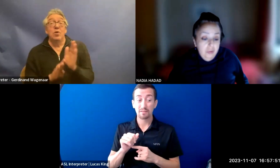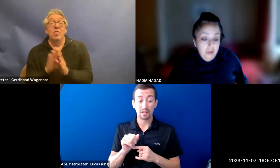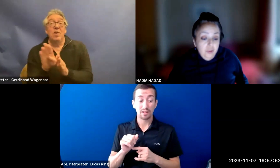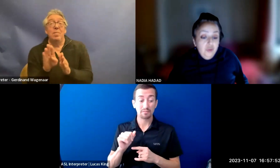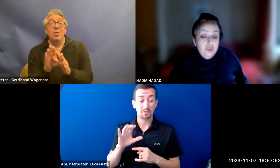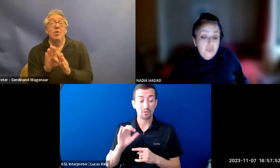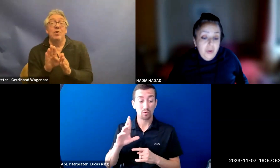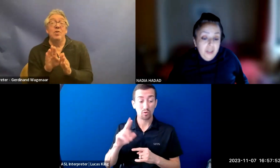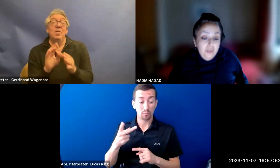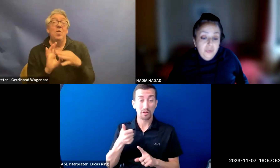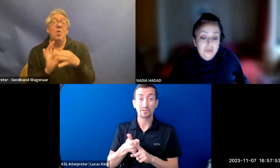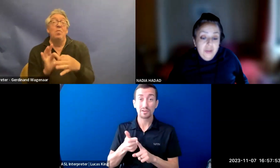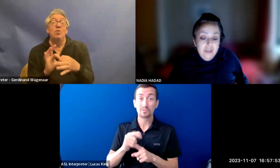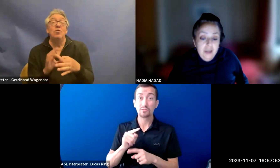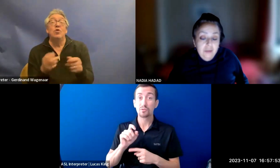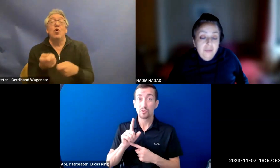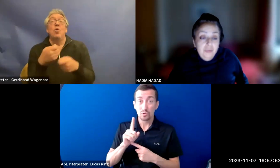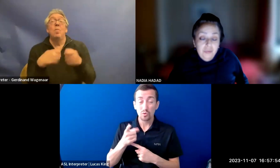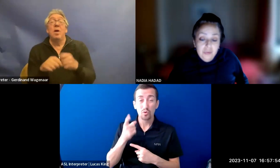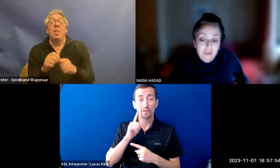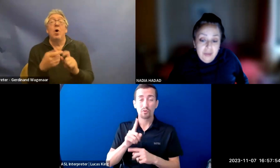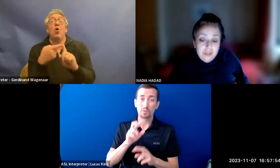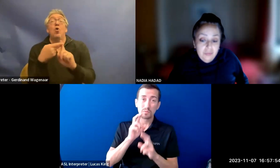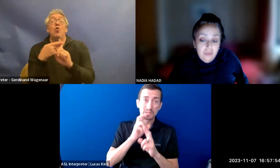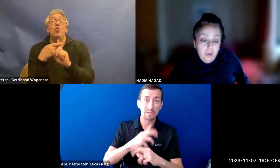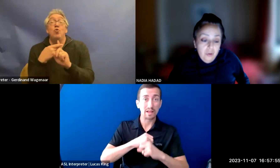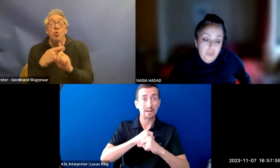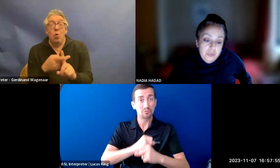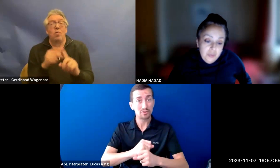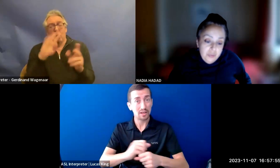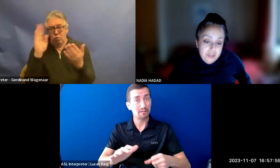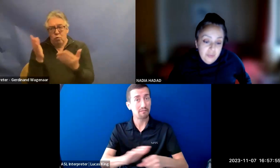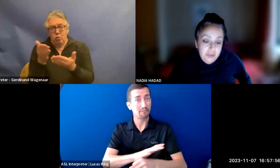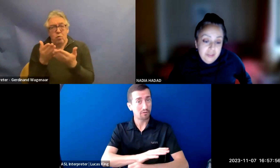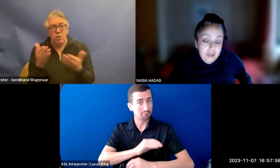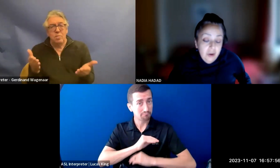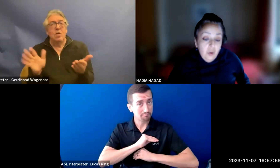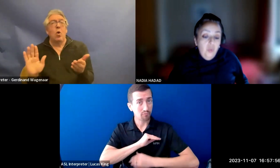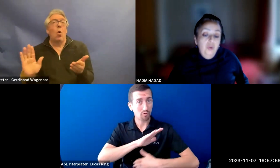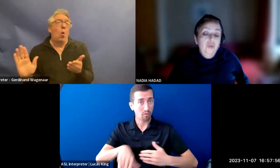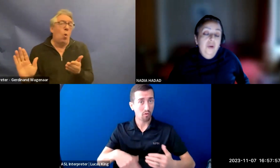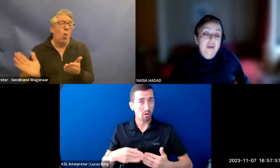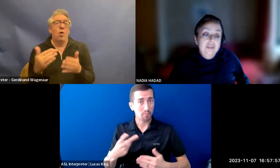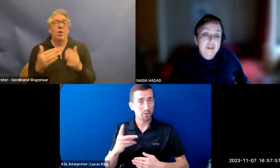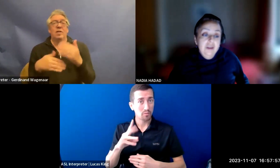a tool to respect, protect and fulfill the rights of all Persons with Disability worldwide